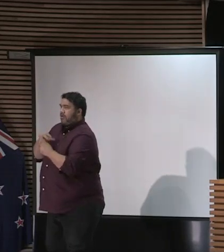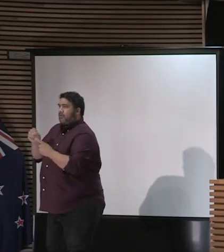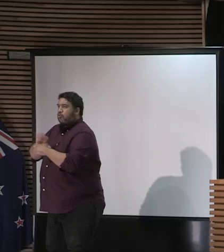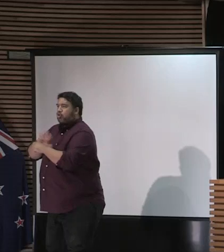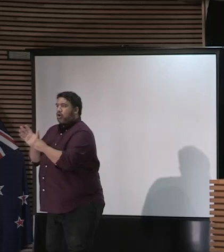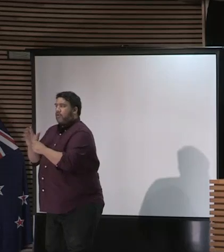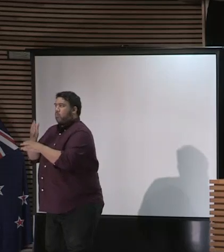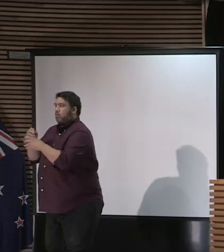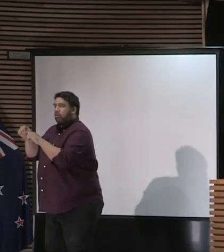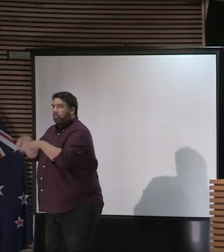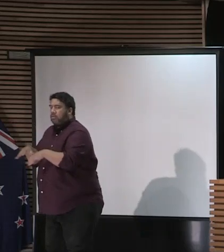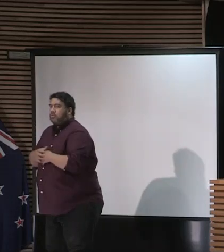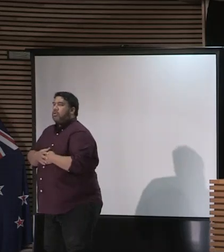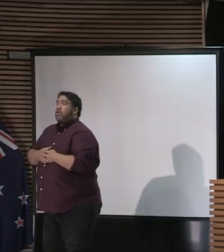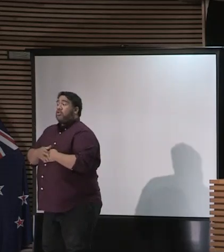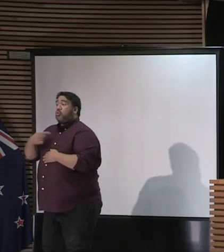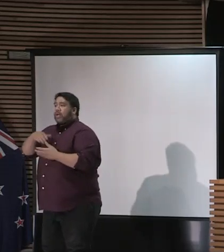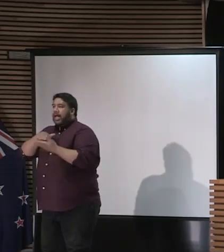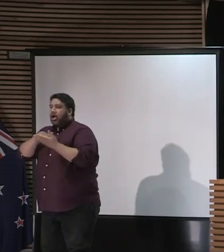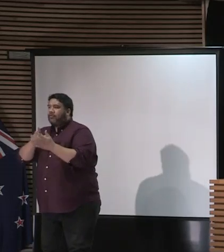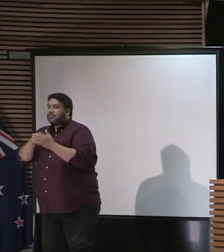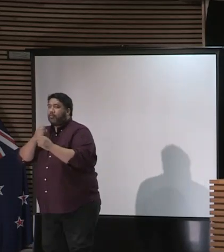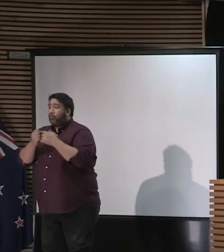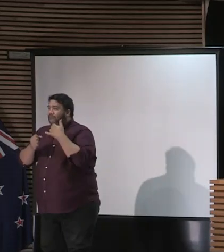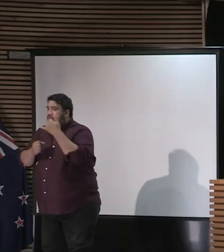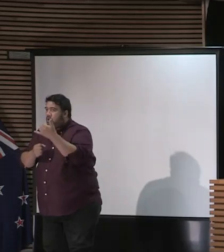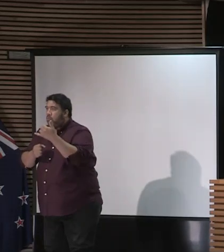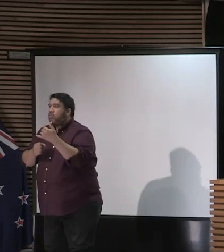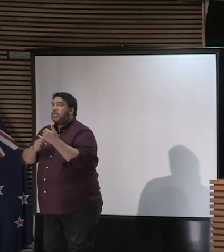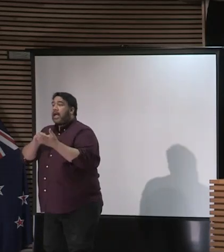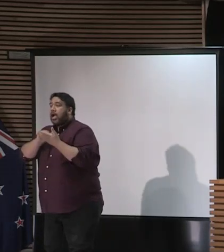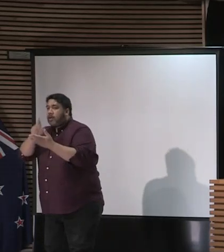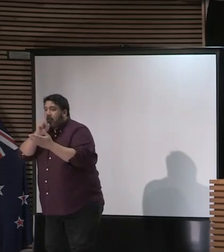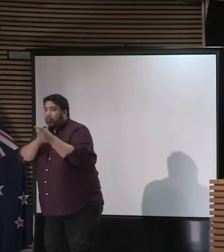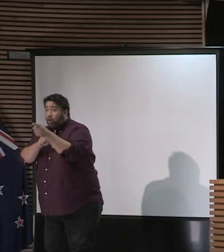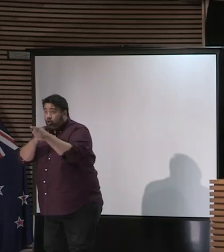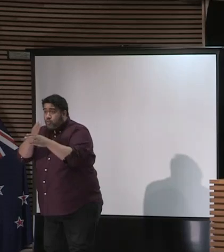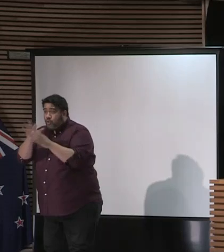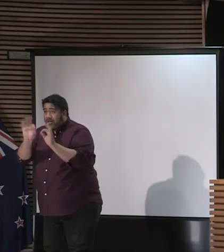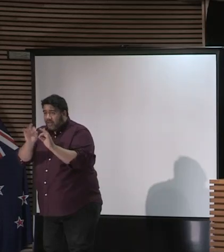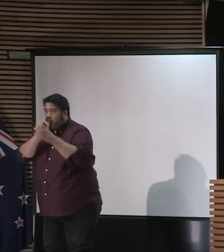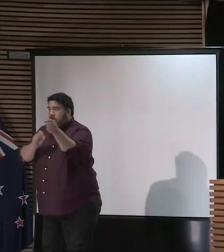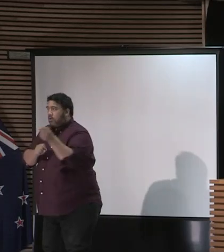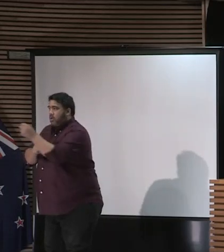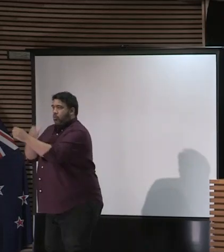to connect people up with work in hard-hit sectors. Under Alert Level 4, MSD continued to place people into work over